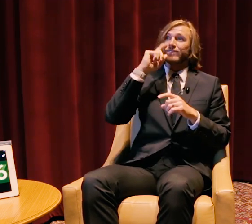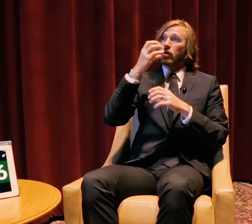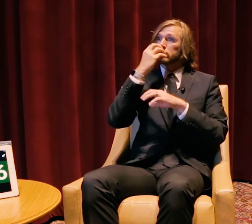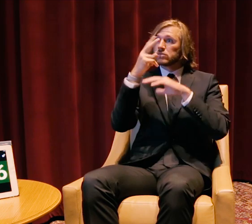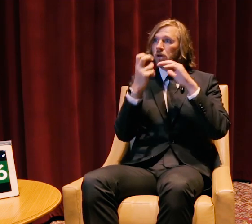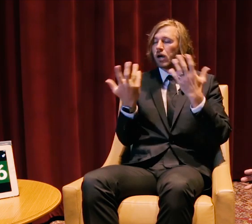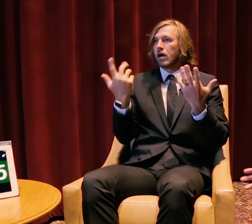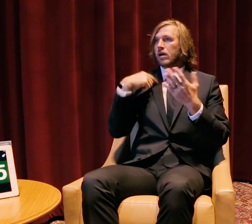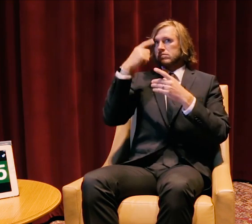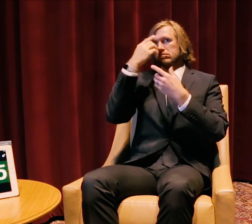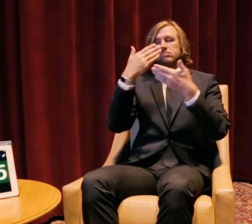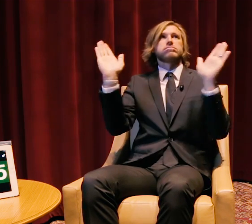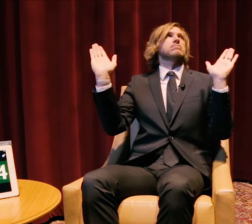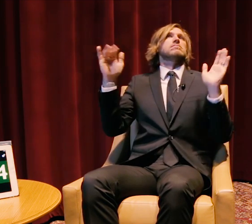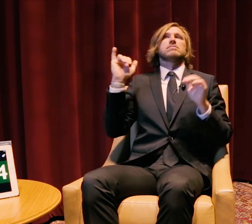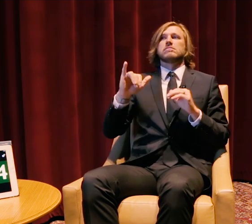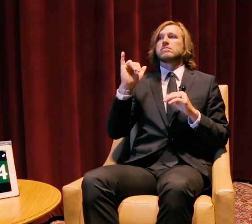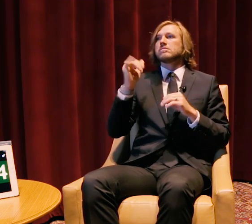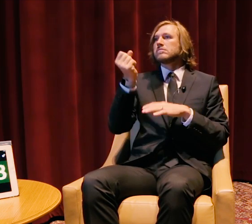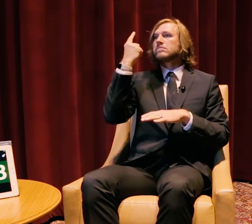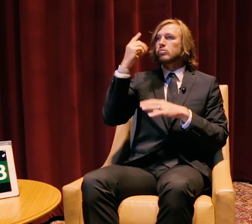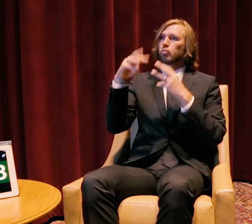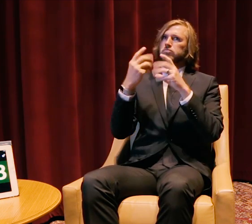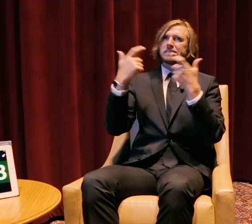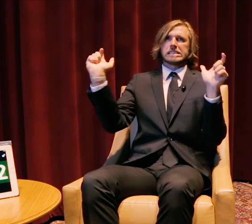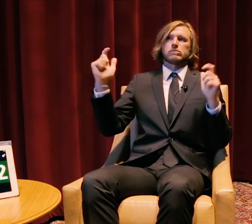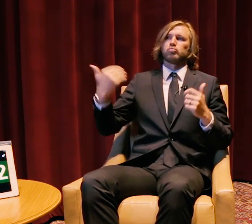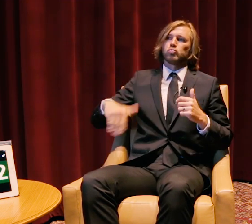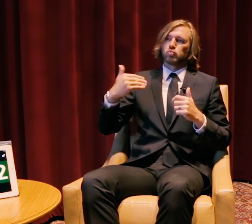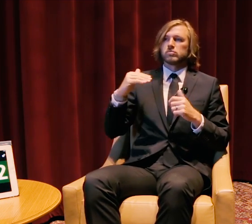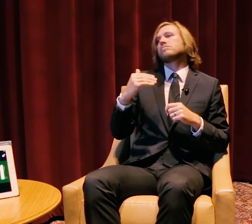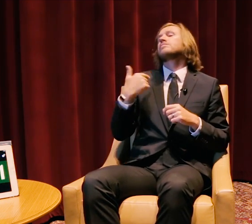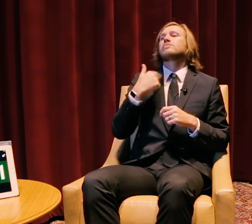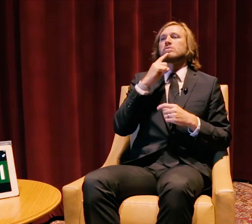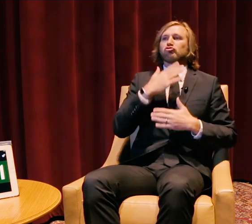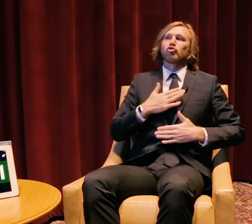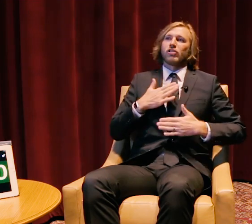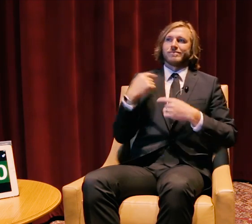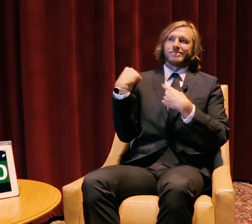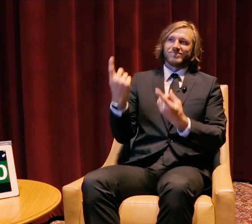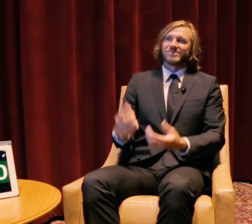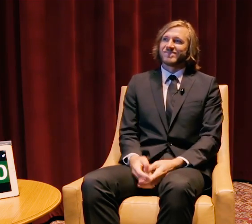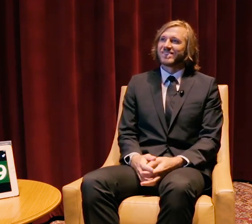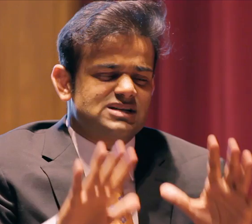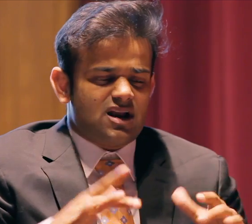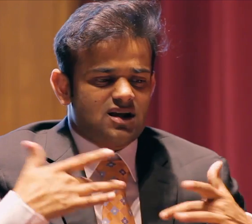certainly has opened up my eyes to a greater world, and we've really enjoyed it.